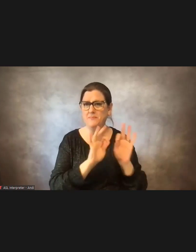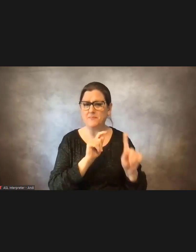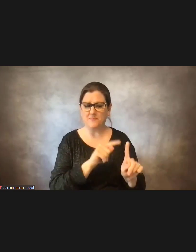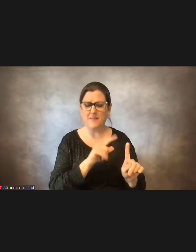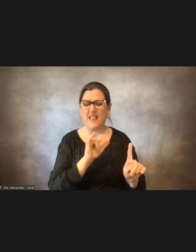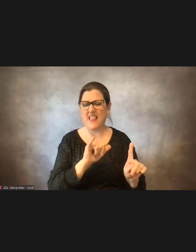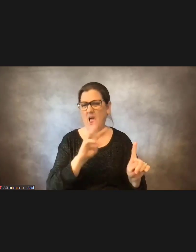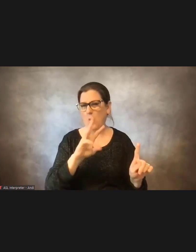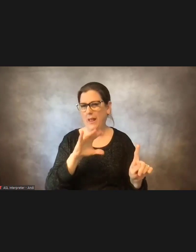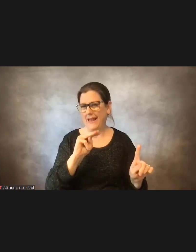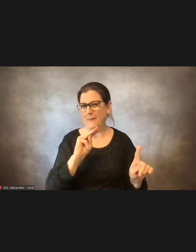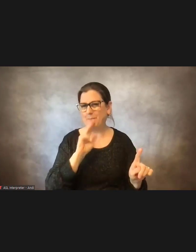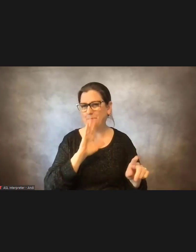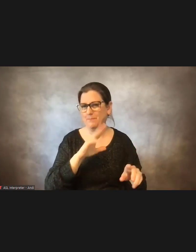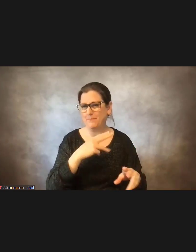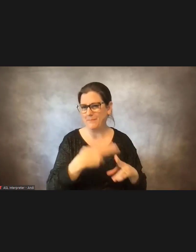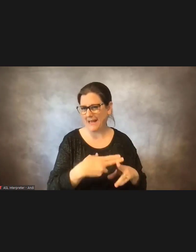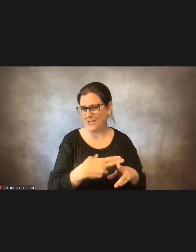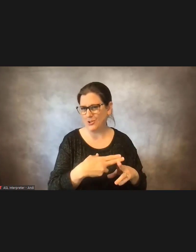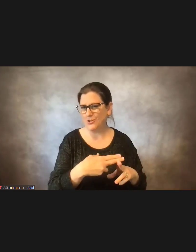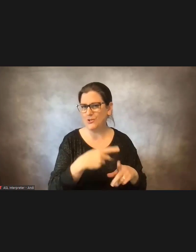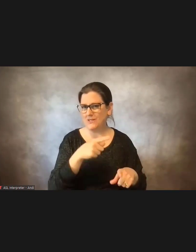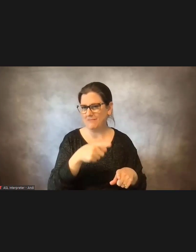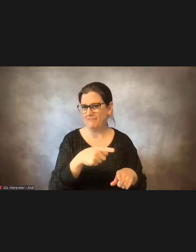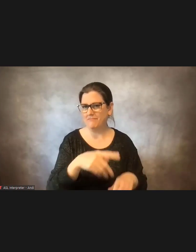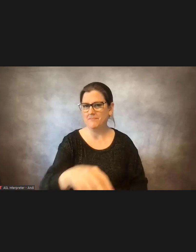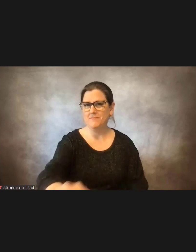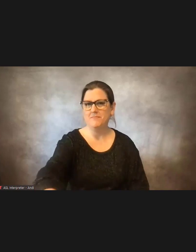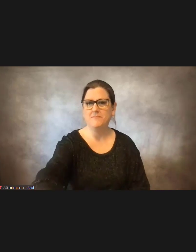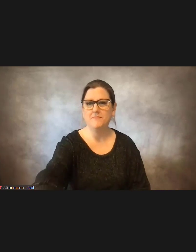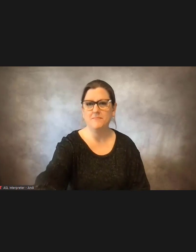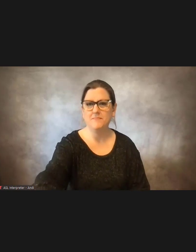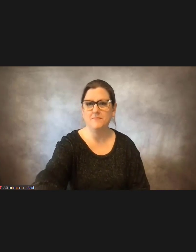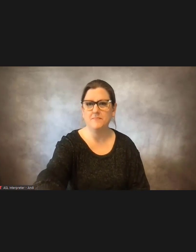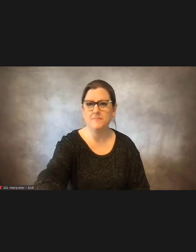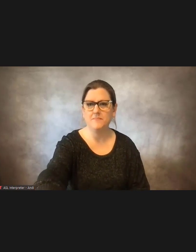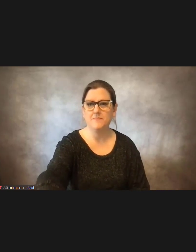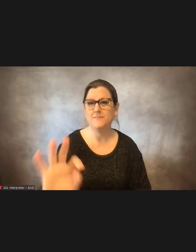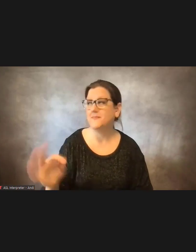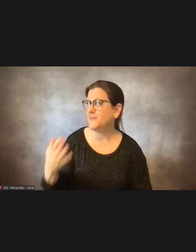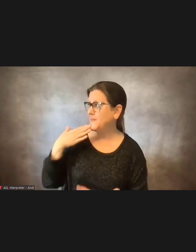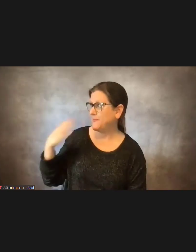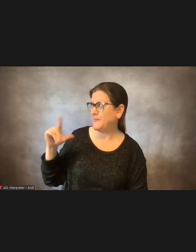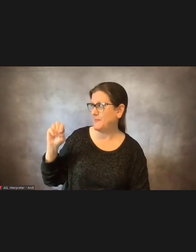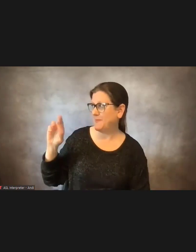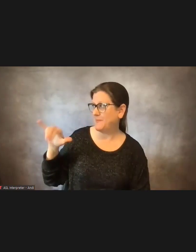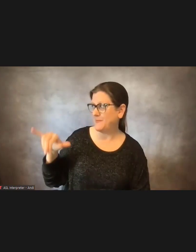what William is really referencing here in under the training.>>: Thanks, Terry.